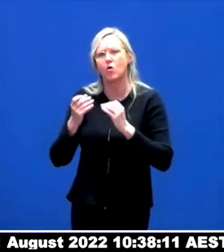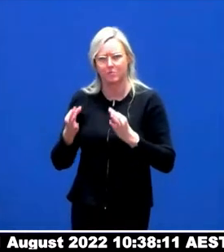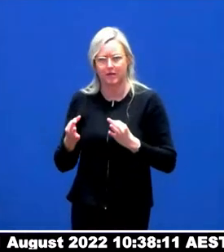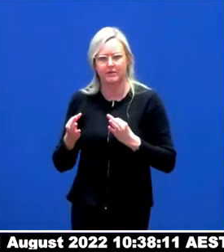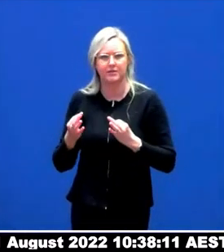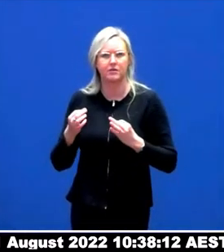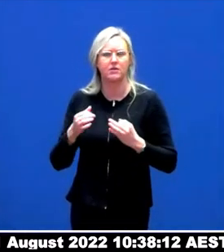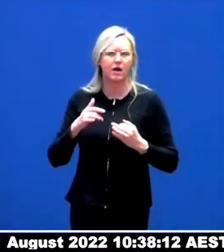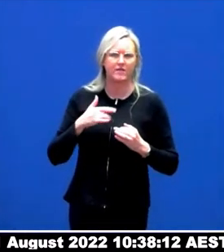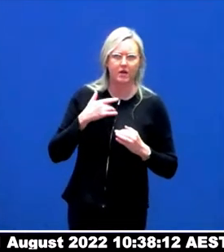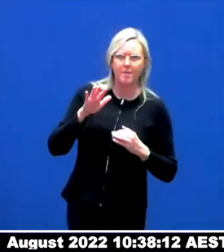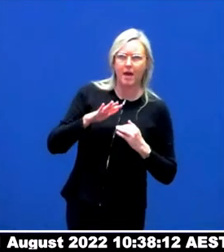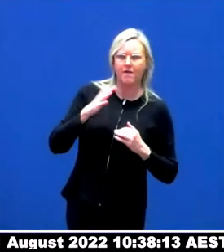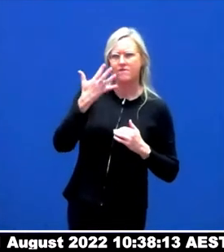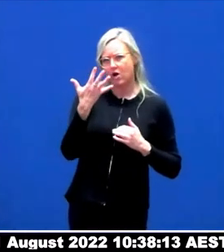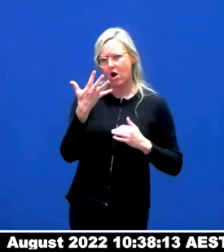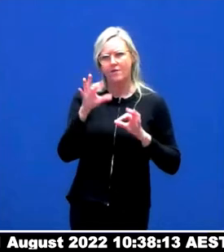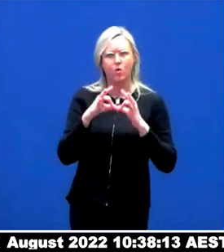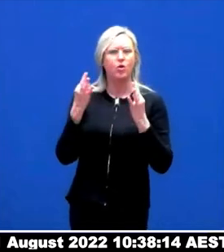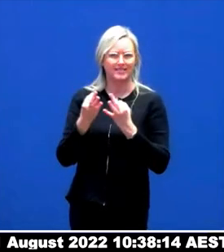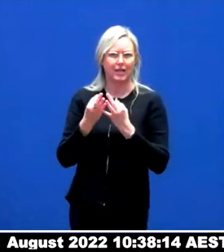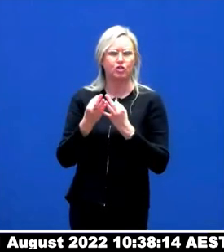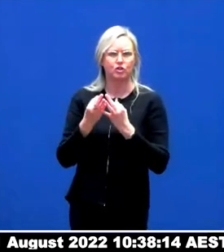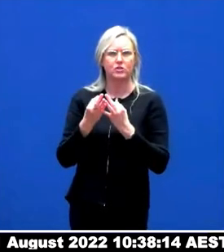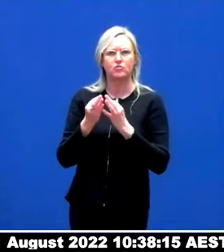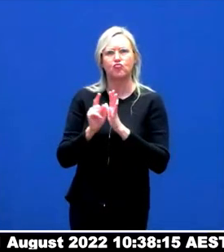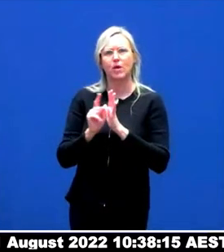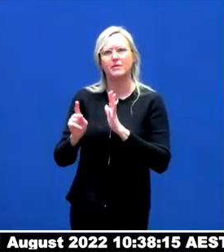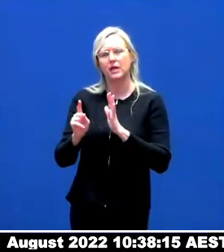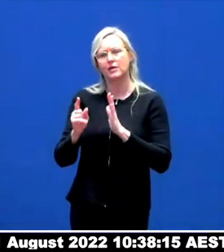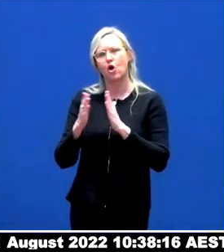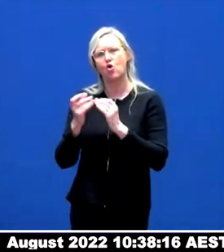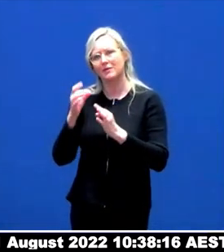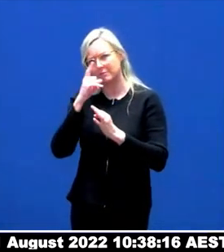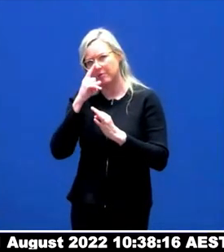organisations who represent people who are homeless as part of the consultation process.